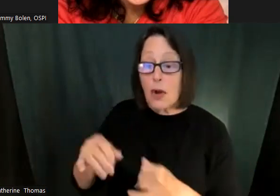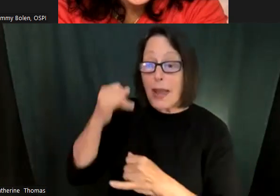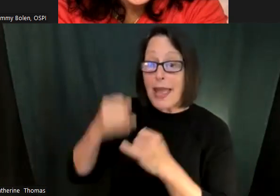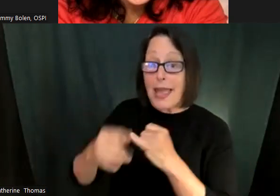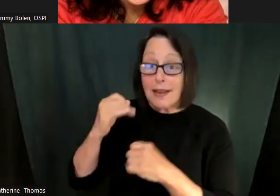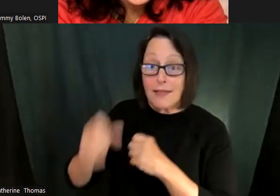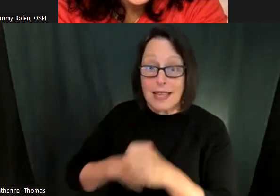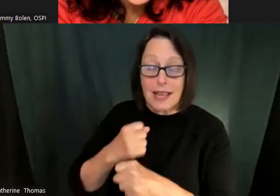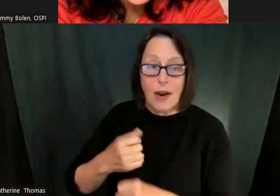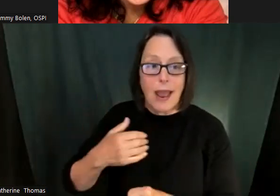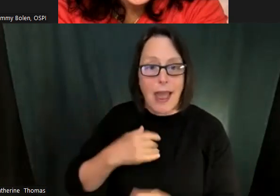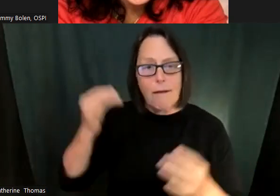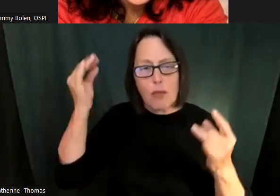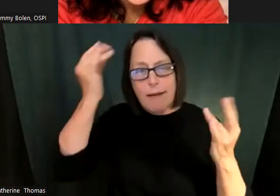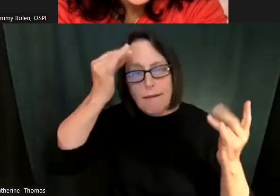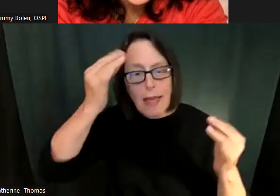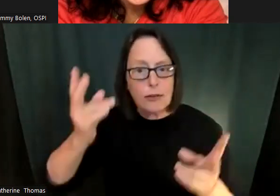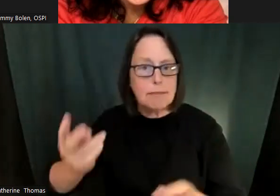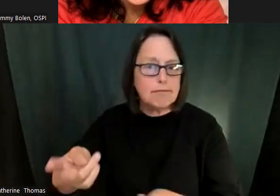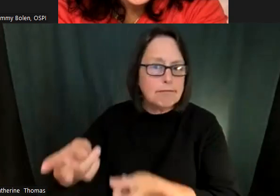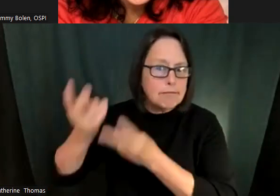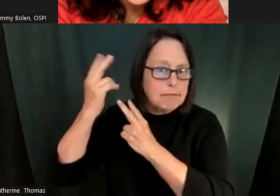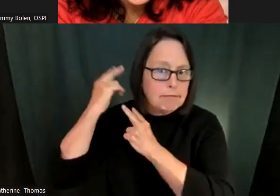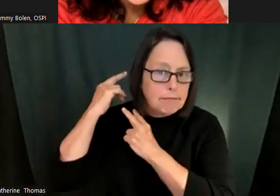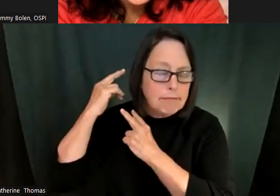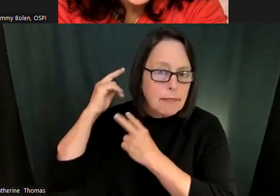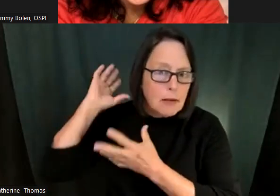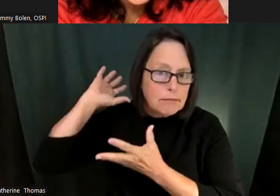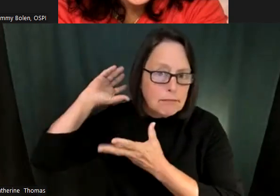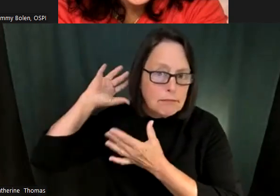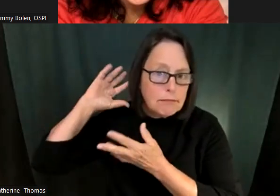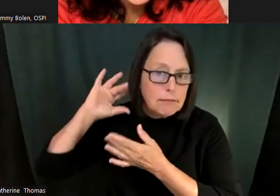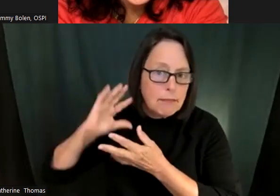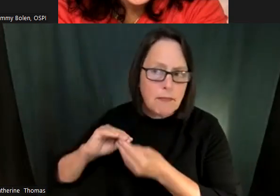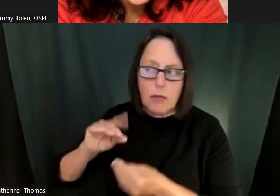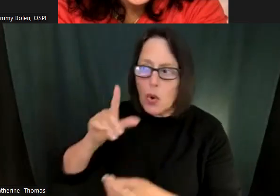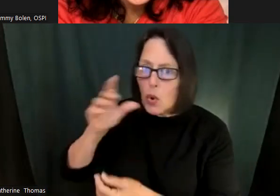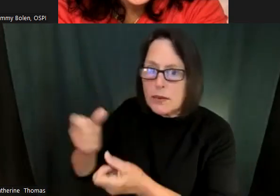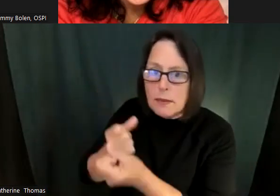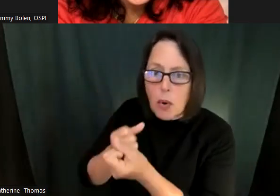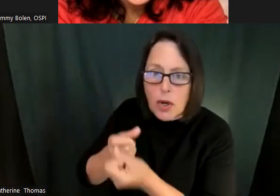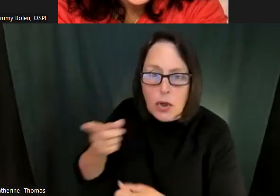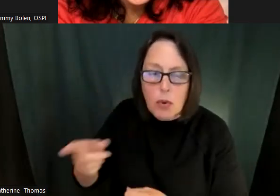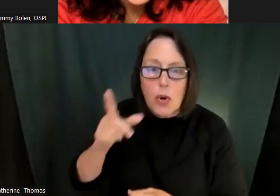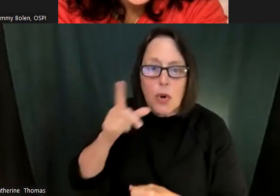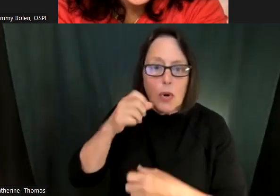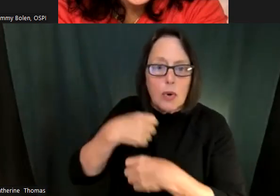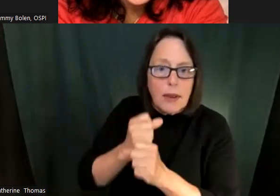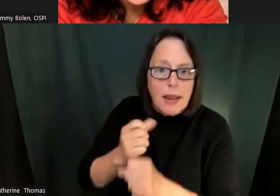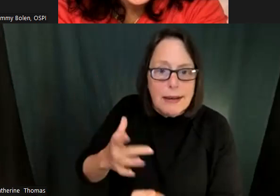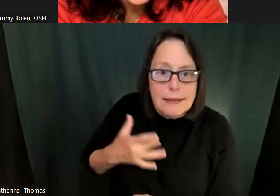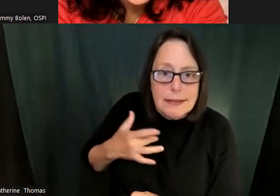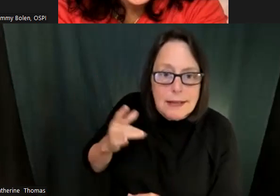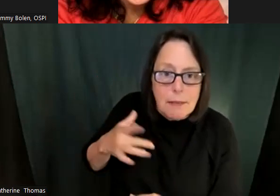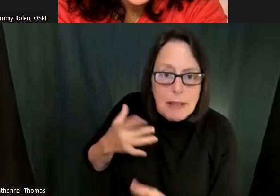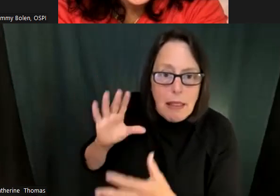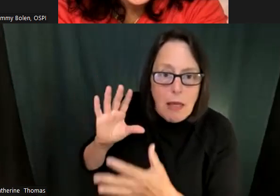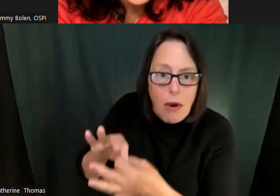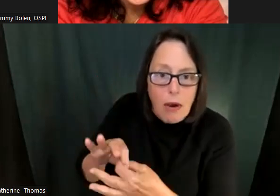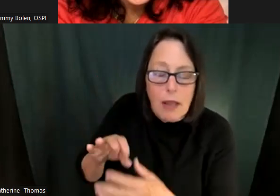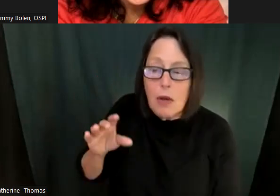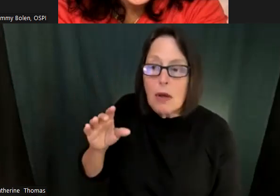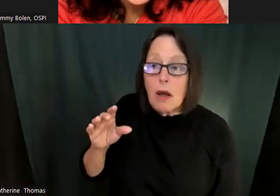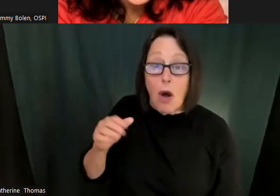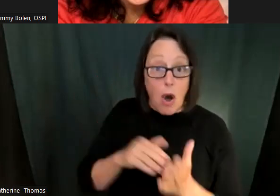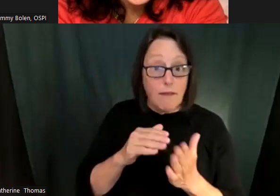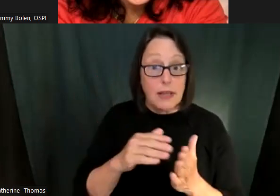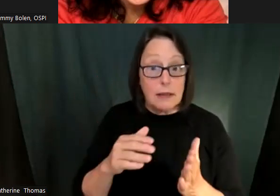A couple of things that I've done that I've seen have some positive impact. Projects of gratitude.